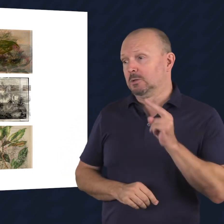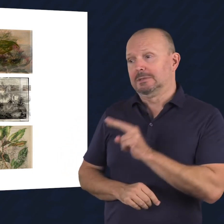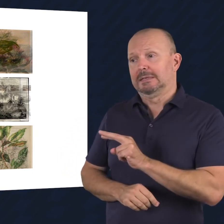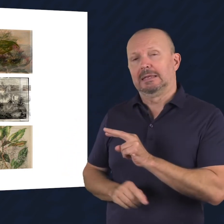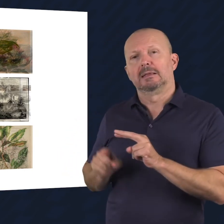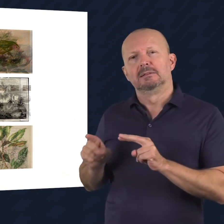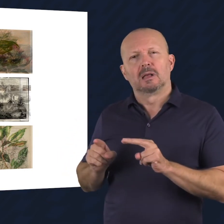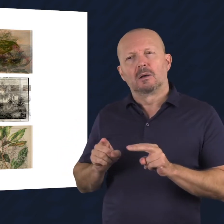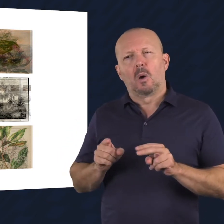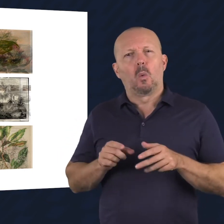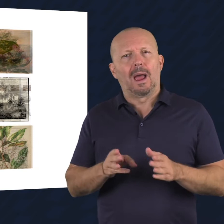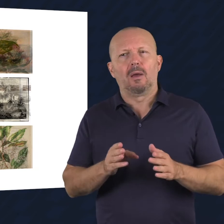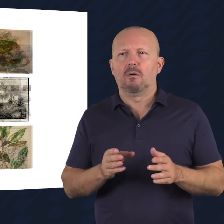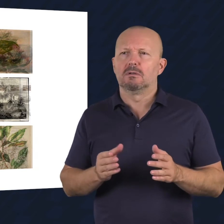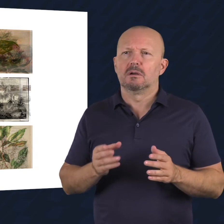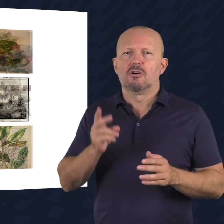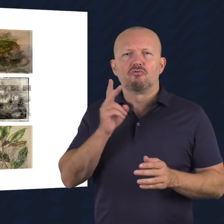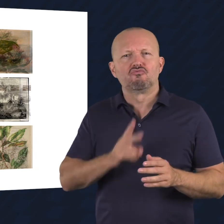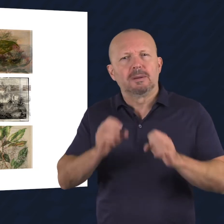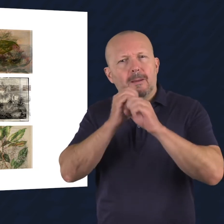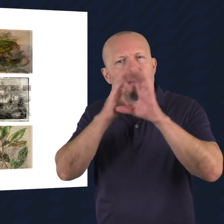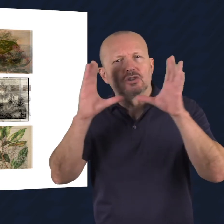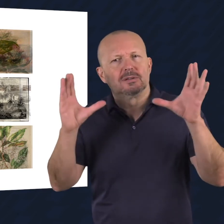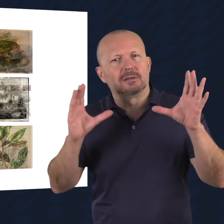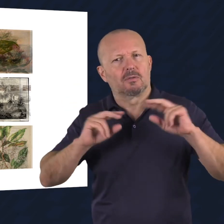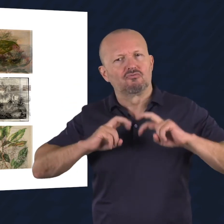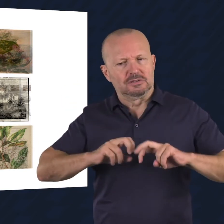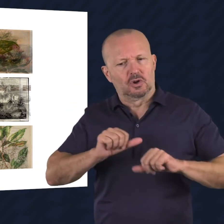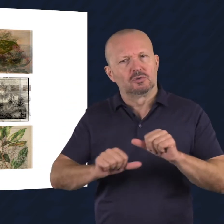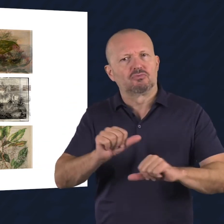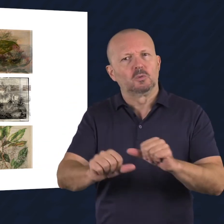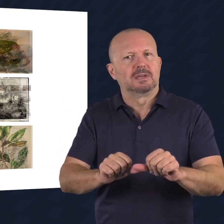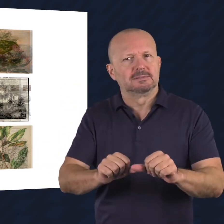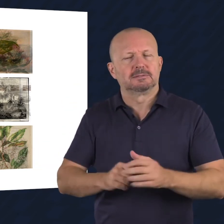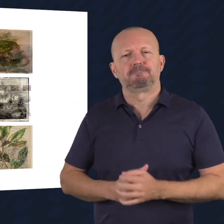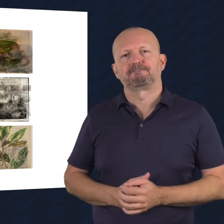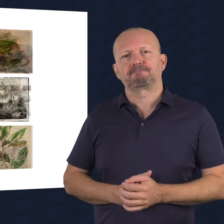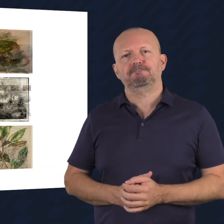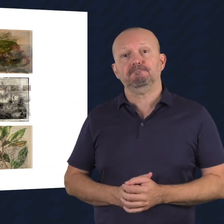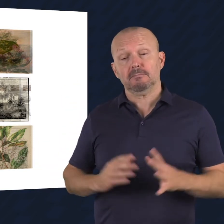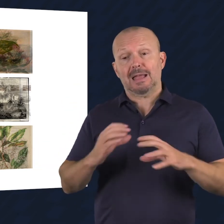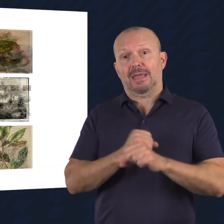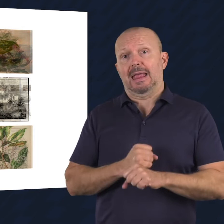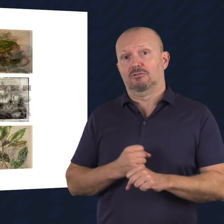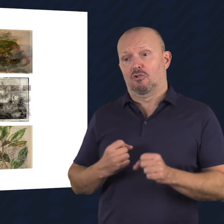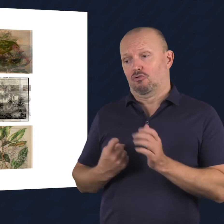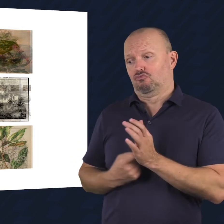were the provocation to reimagine the research process and what was possible with cultural heritage collections.